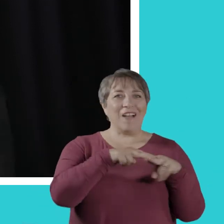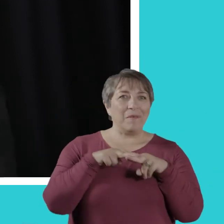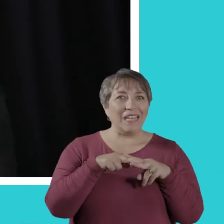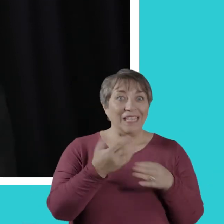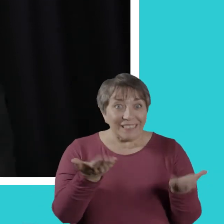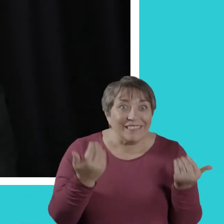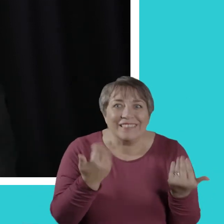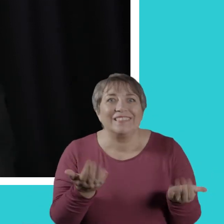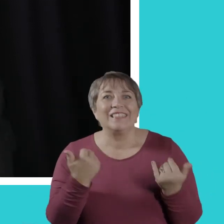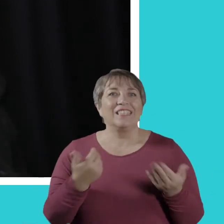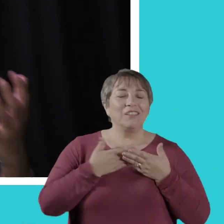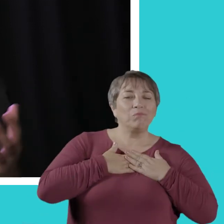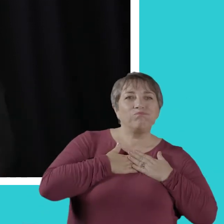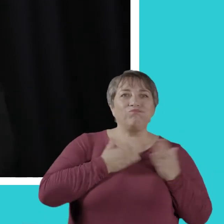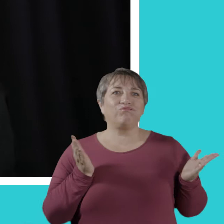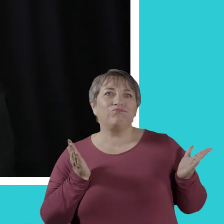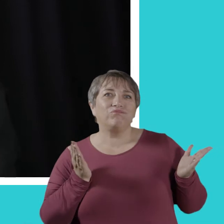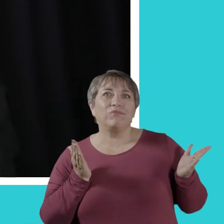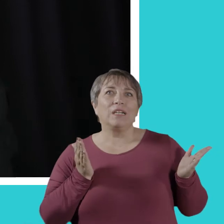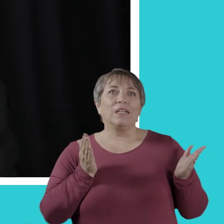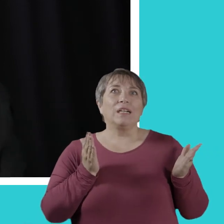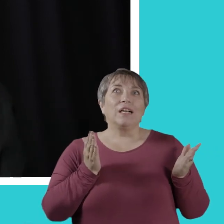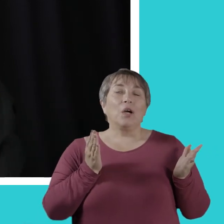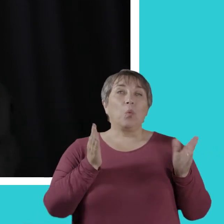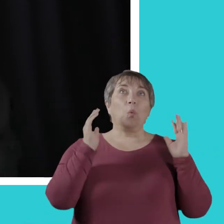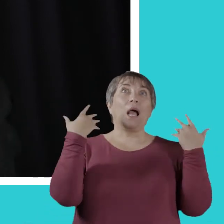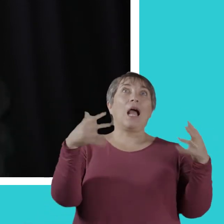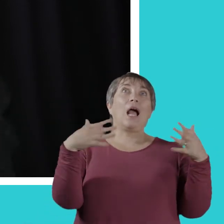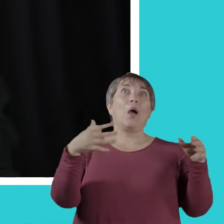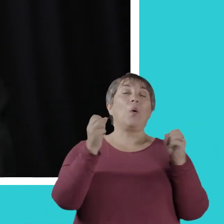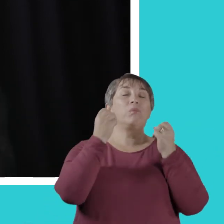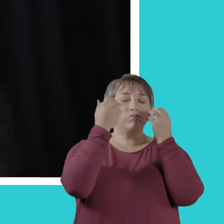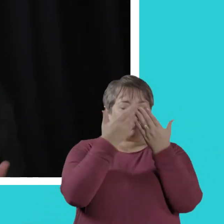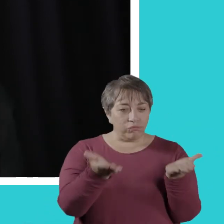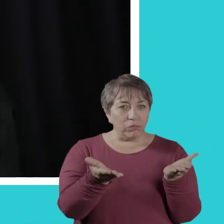really just pedestaling the whole thing. But of course you know there are so many traumatized